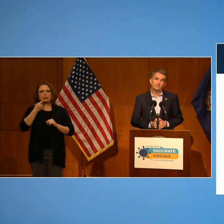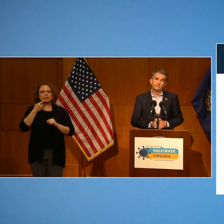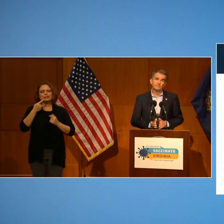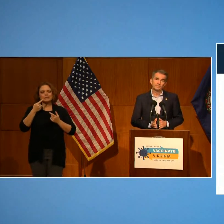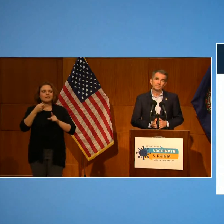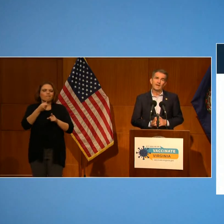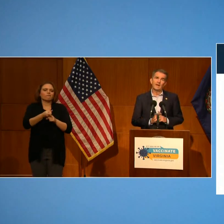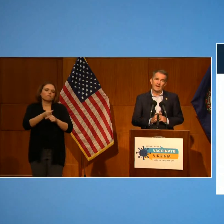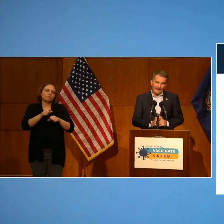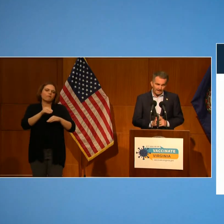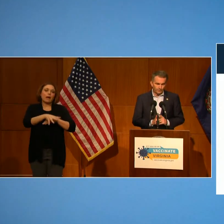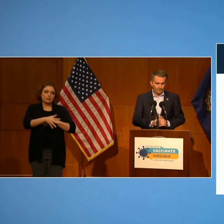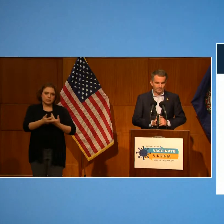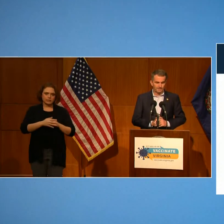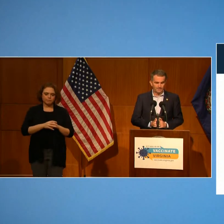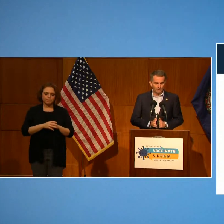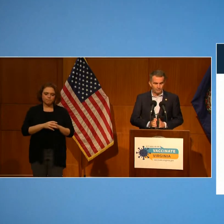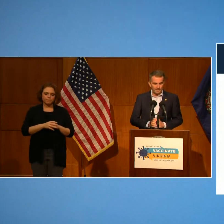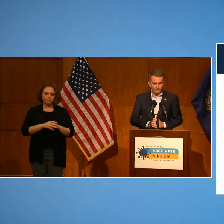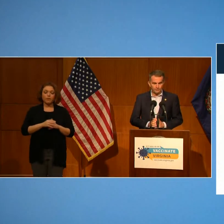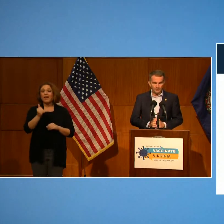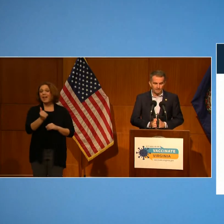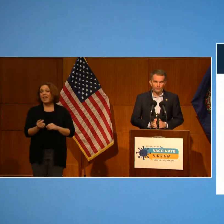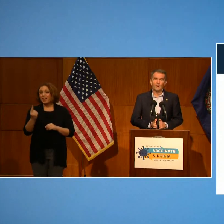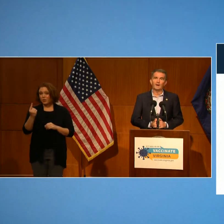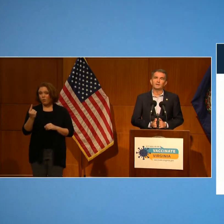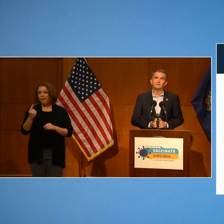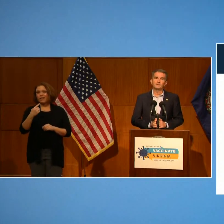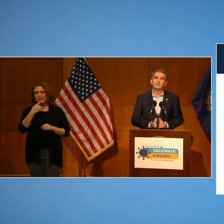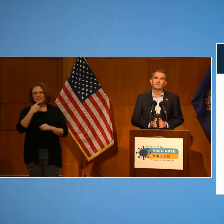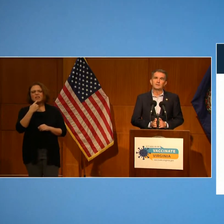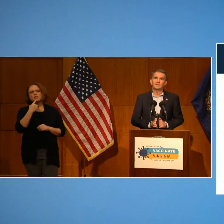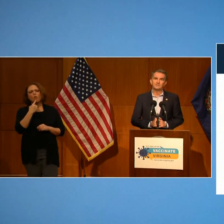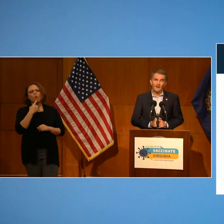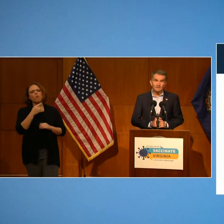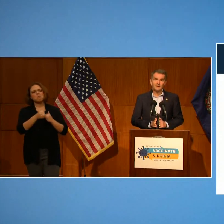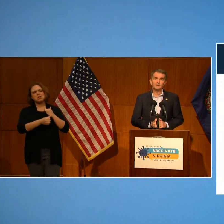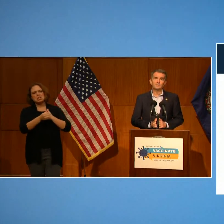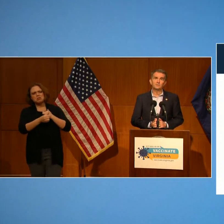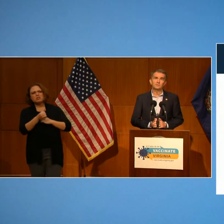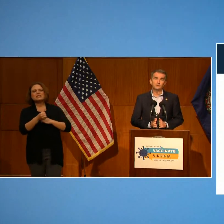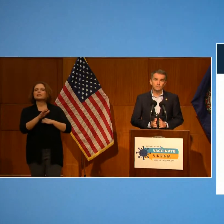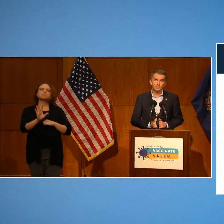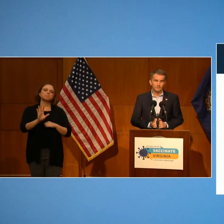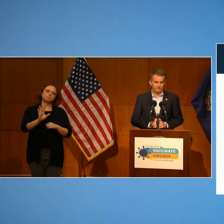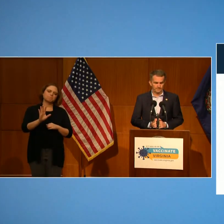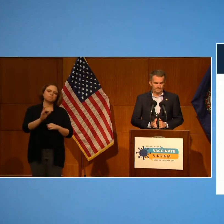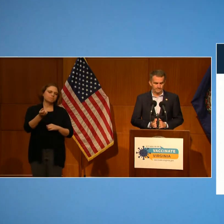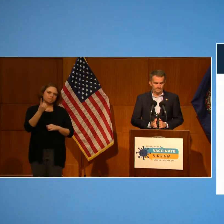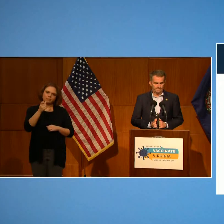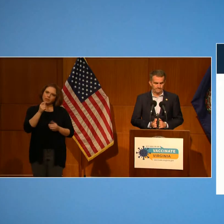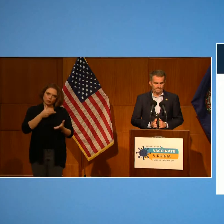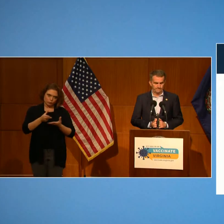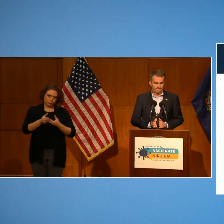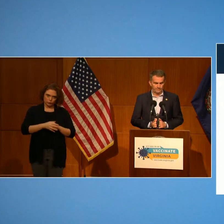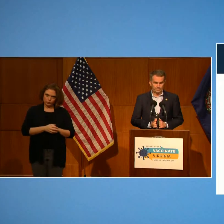VERY, VERY FEW SERIOUS SIDE EFFECTS. ANYONE. ANYONE WHO